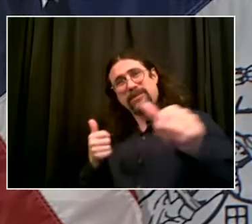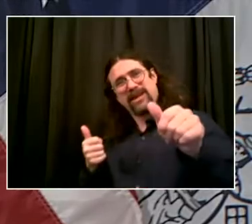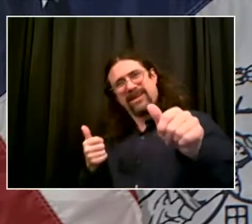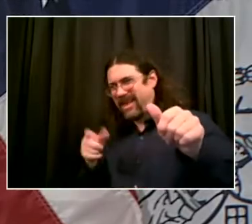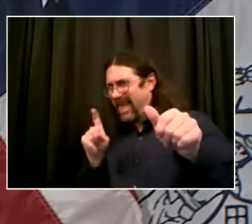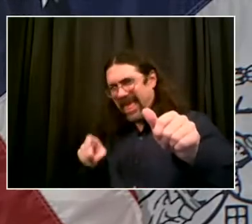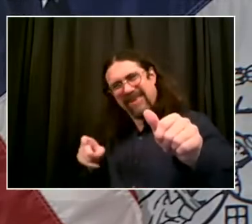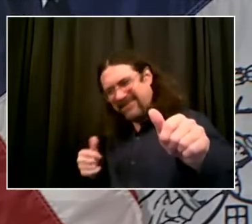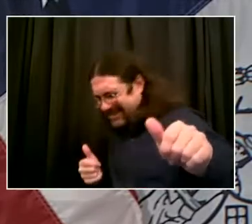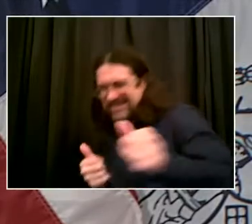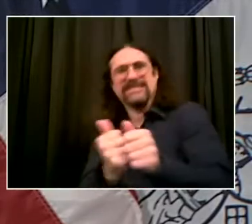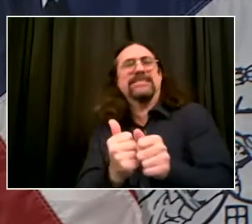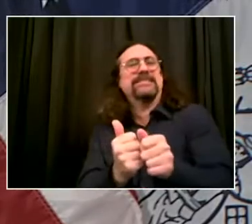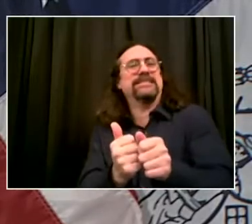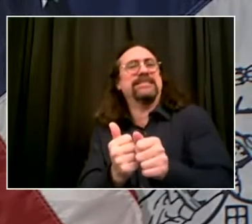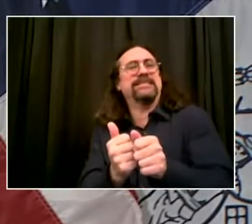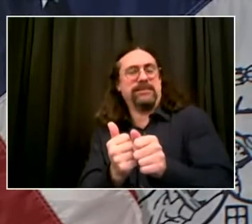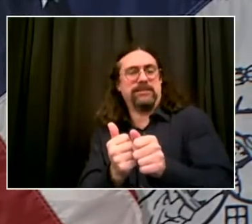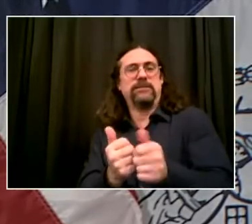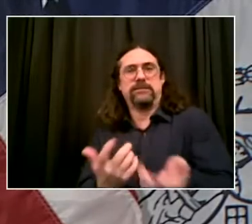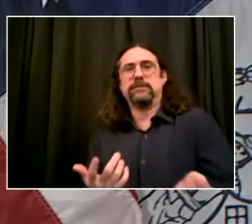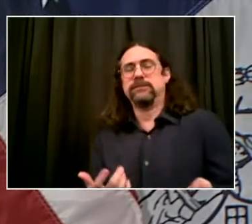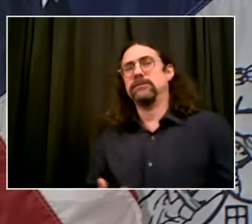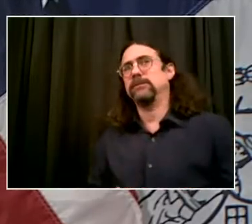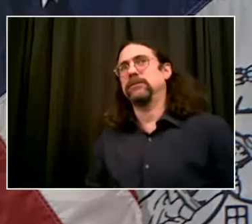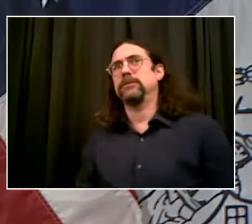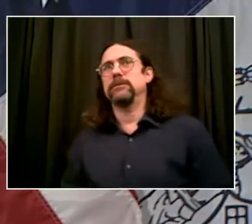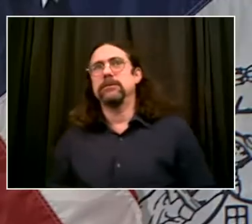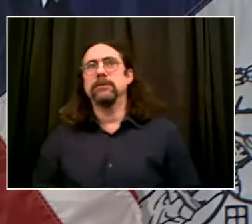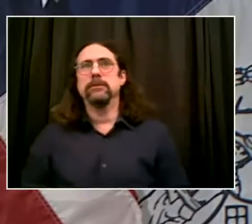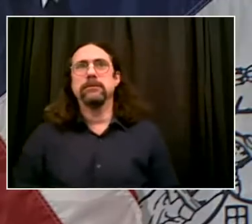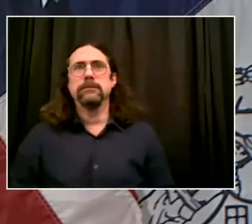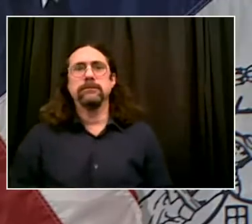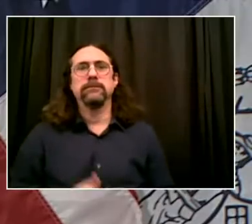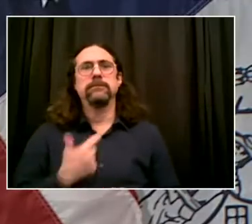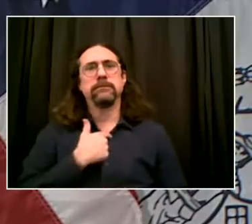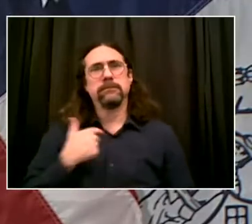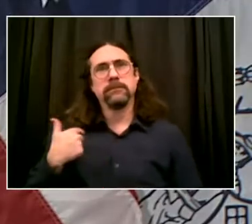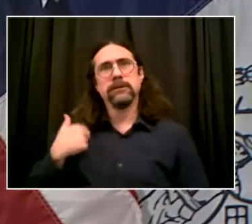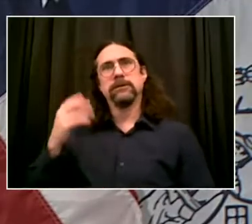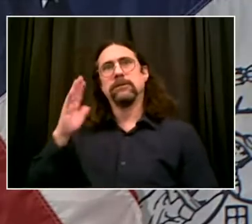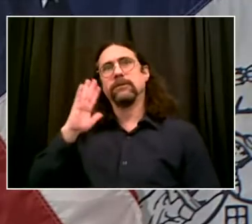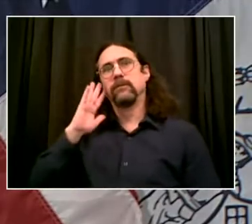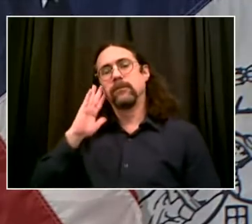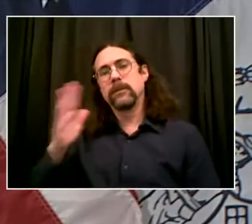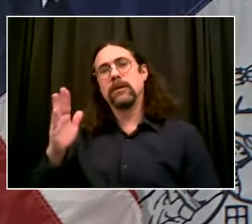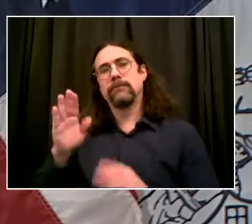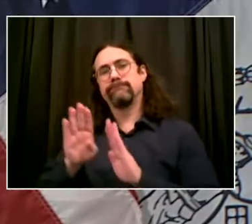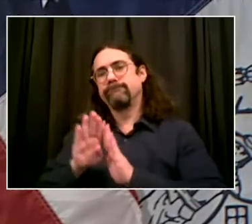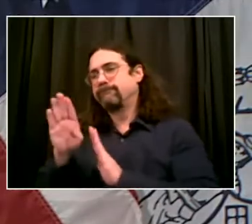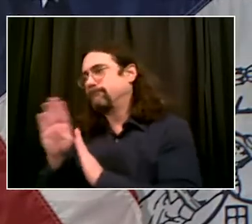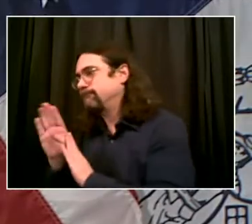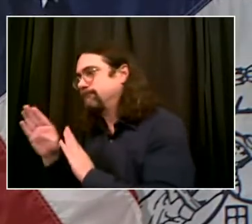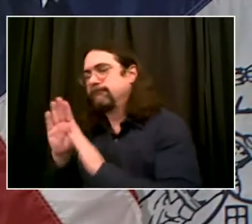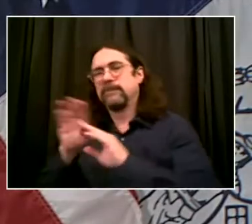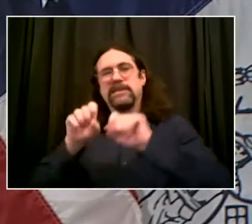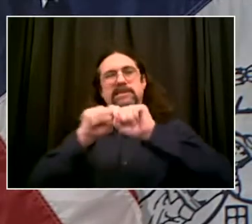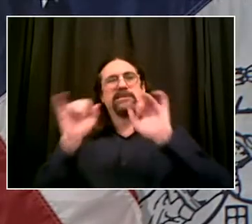GAP. WE KNOW WE NEED A CLEAR